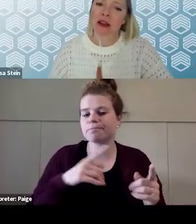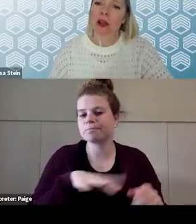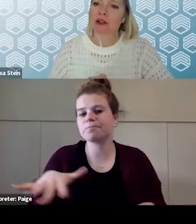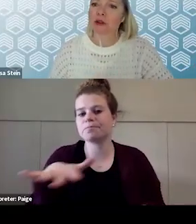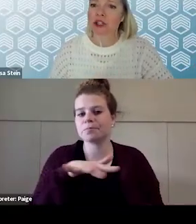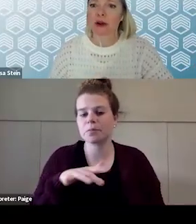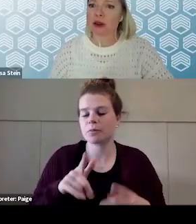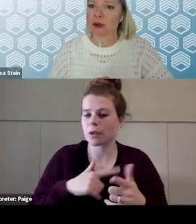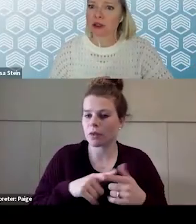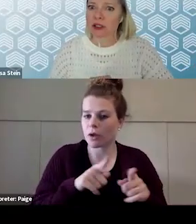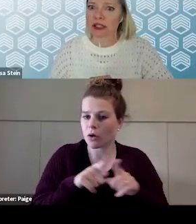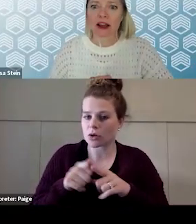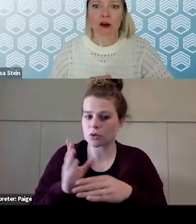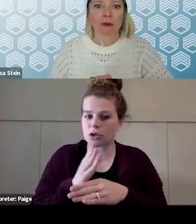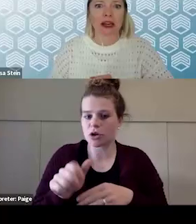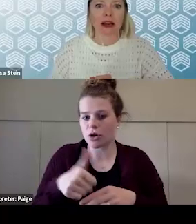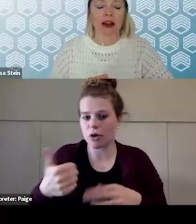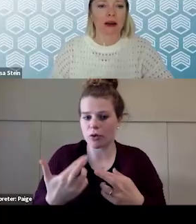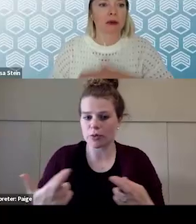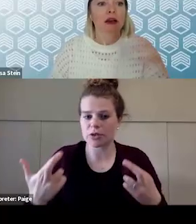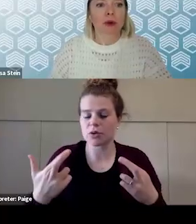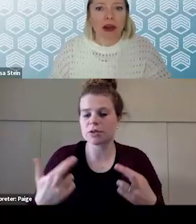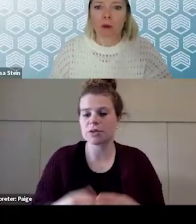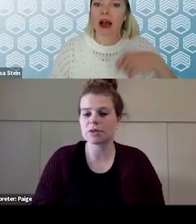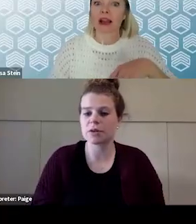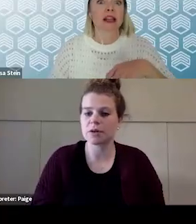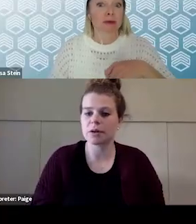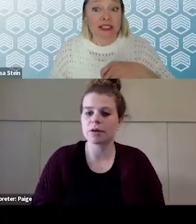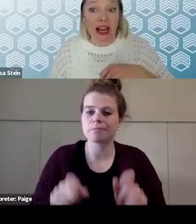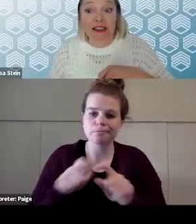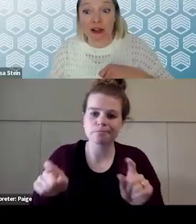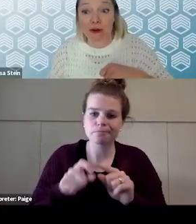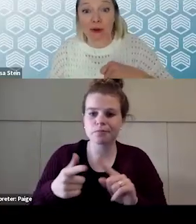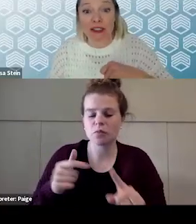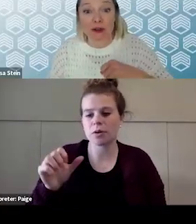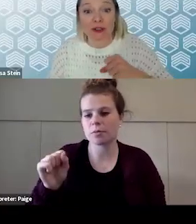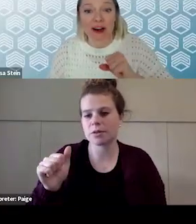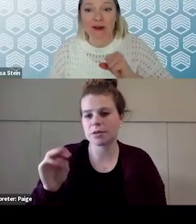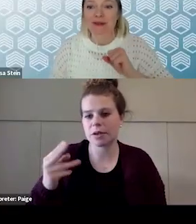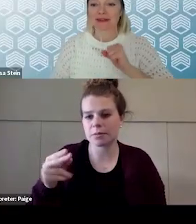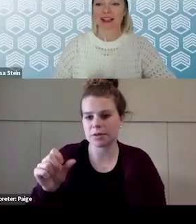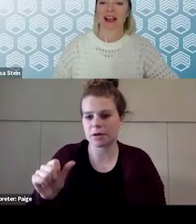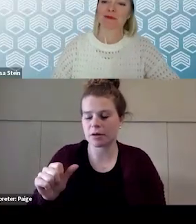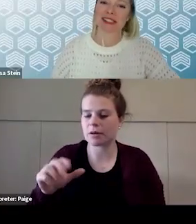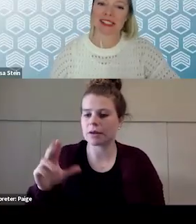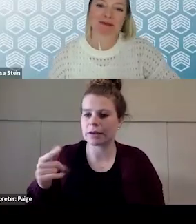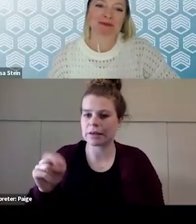And then we also share other resources that are being put out by SAMHSA's GAINS Center through this newsletter. Next slide, please.